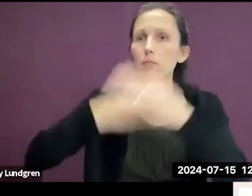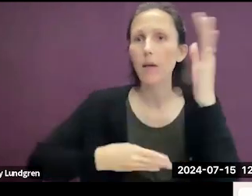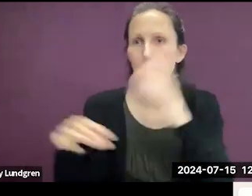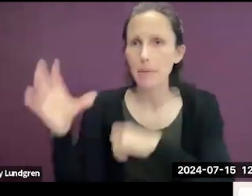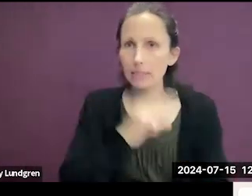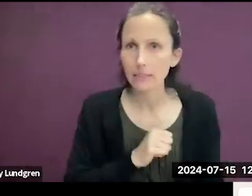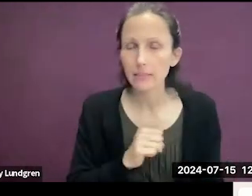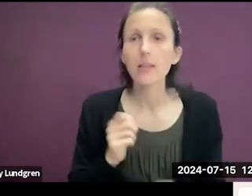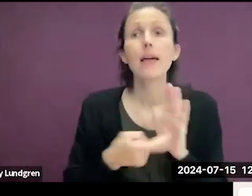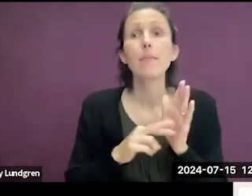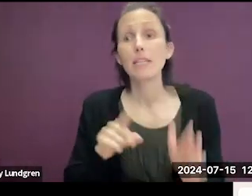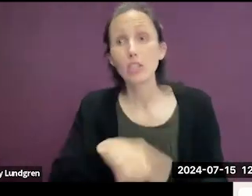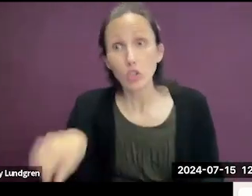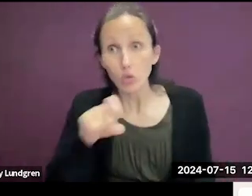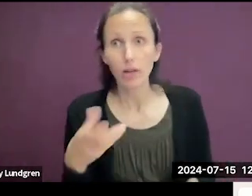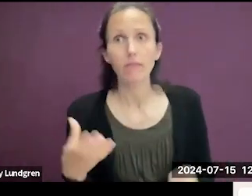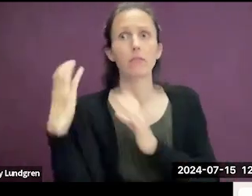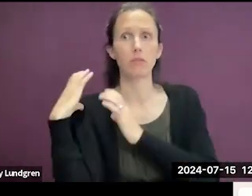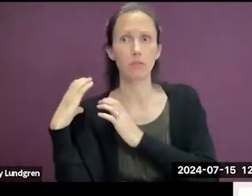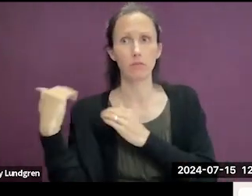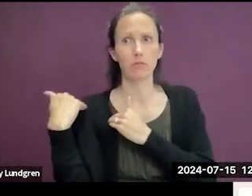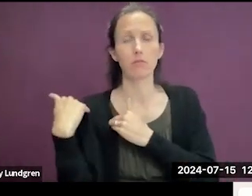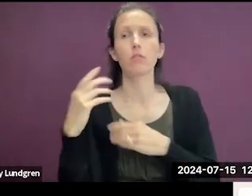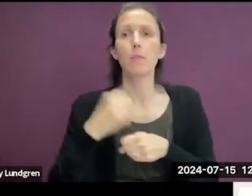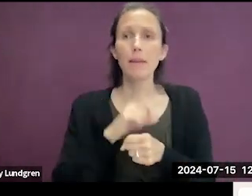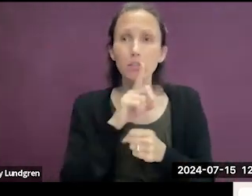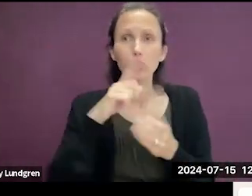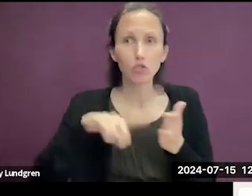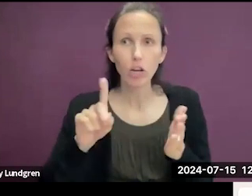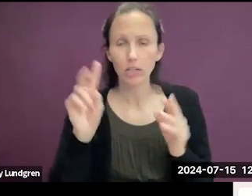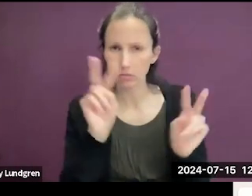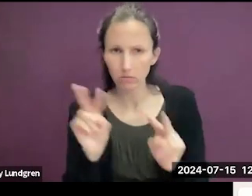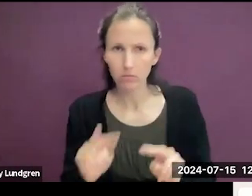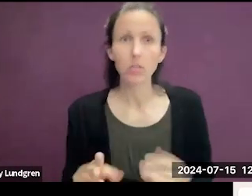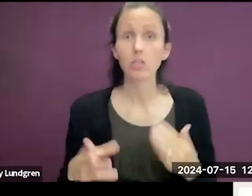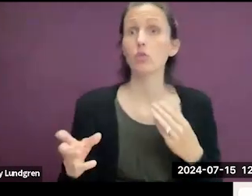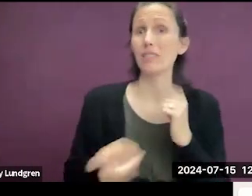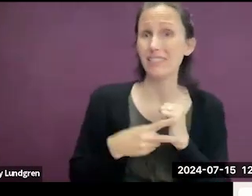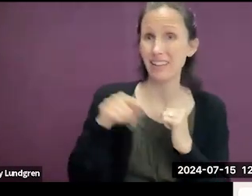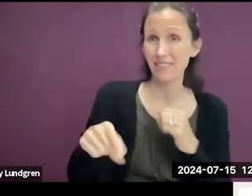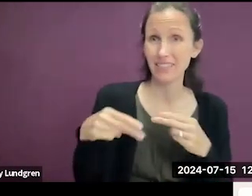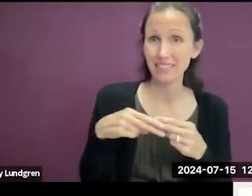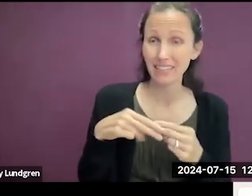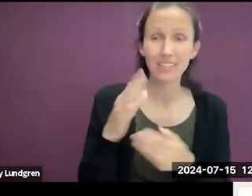So take a photo, write this down. Save slide number 10 somewhere where you can access it easily.